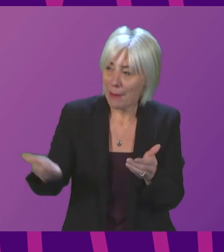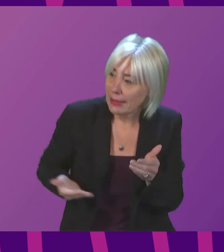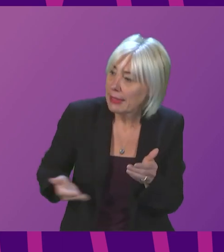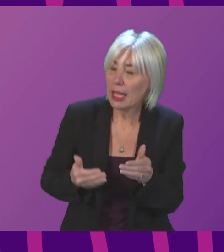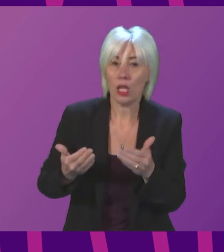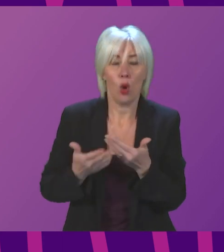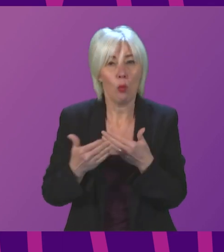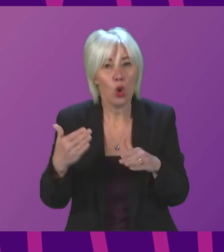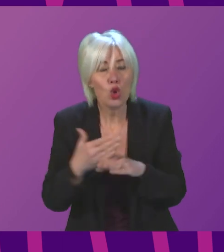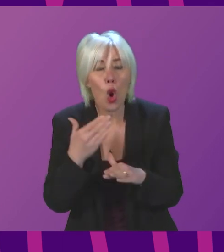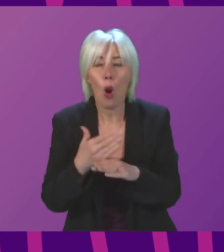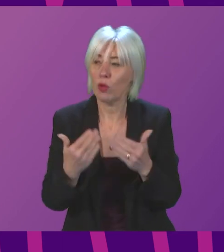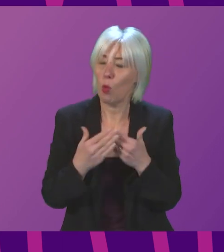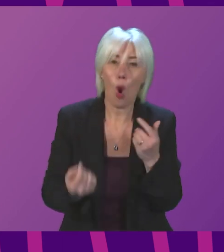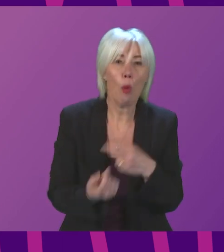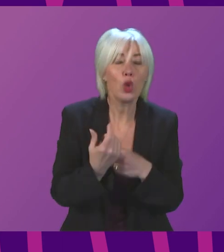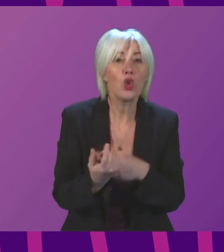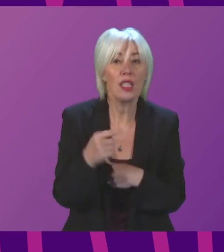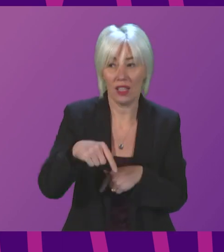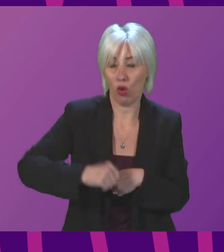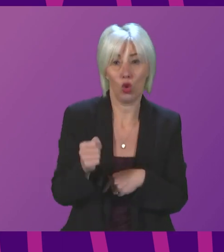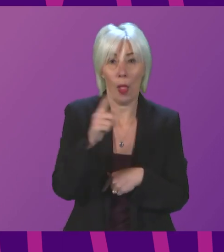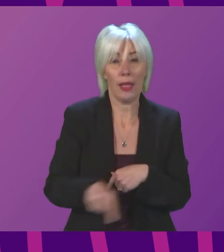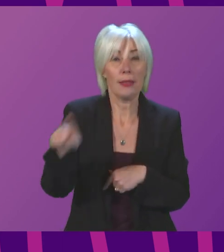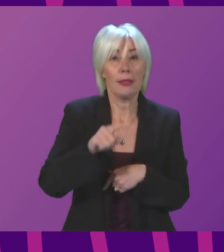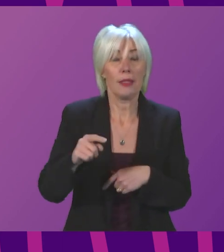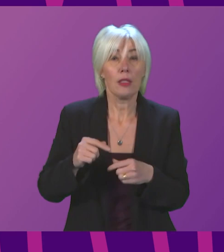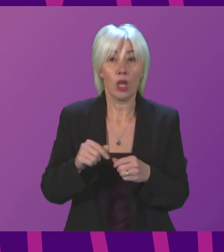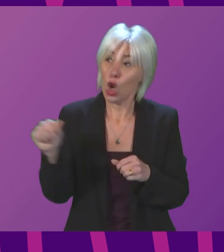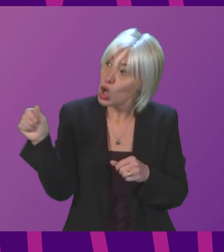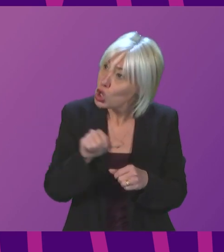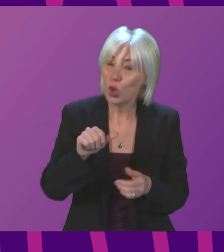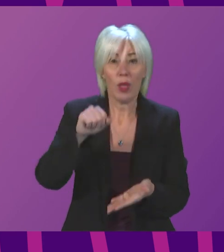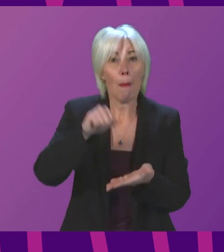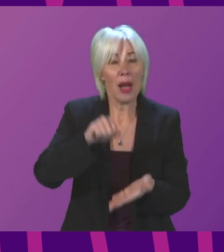more opportunities for the next generation. It should be a budget that puts the national